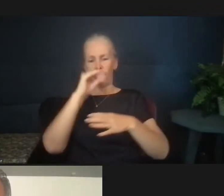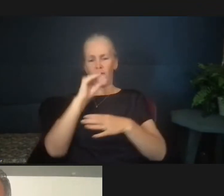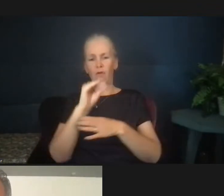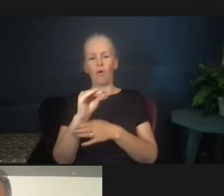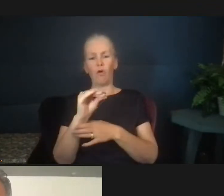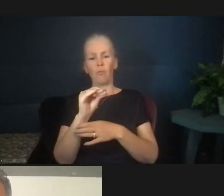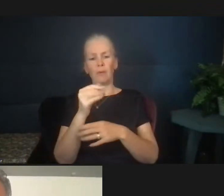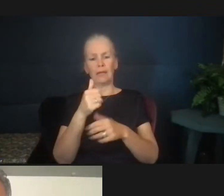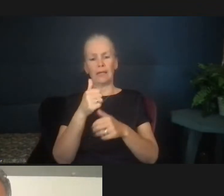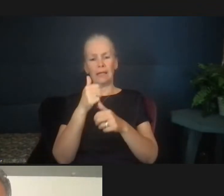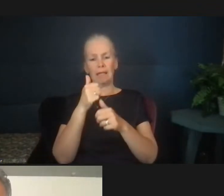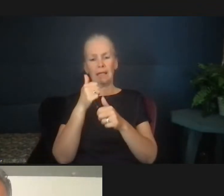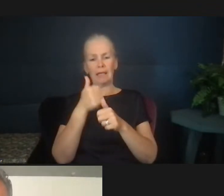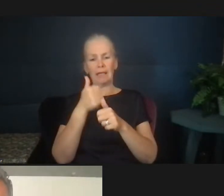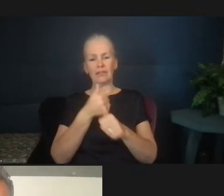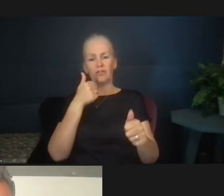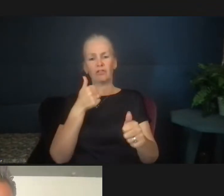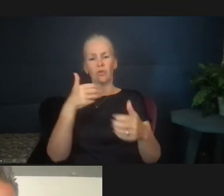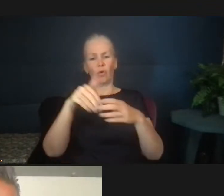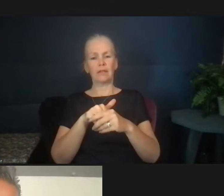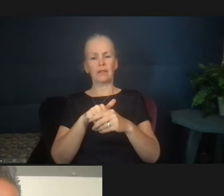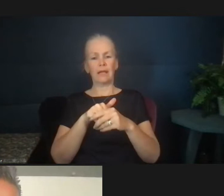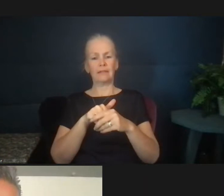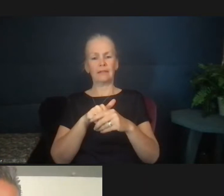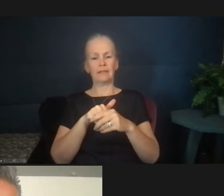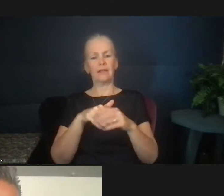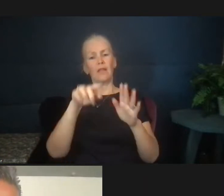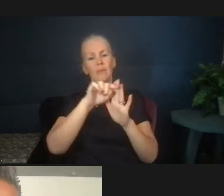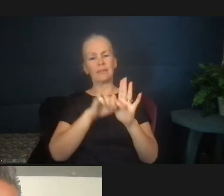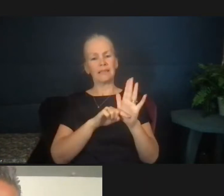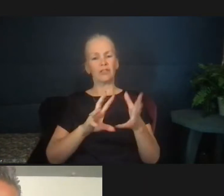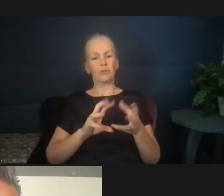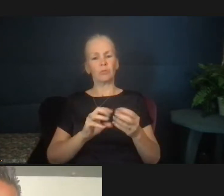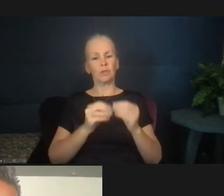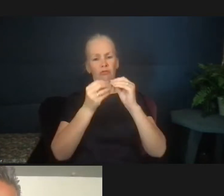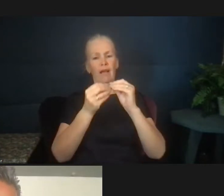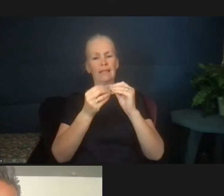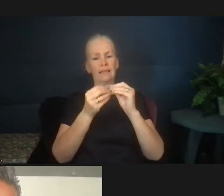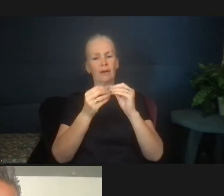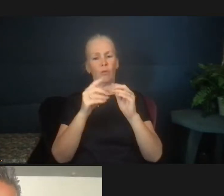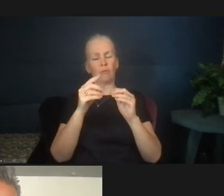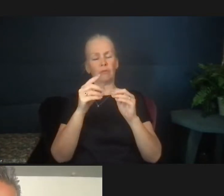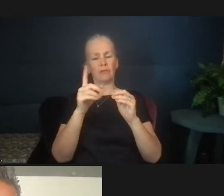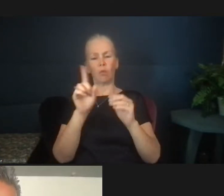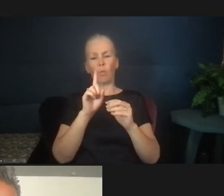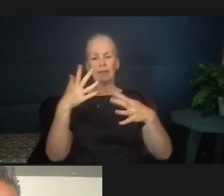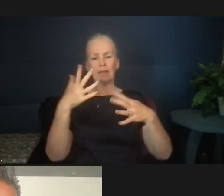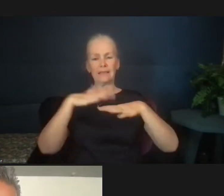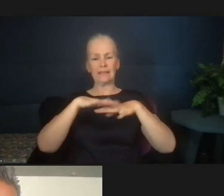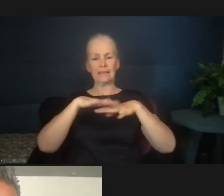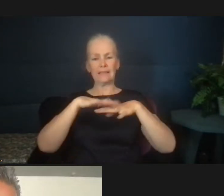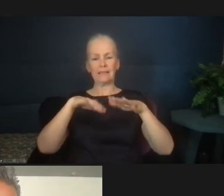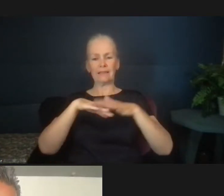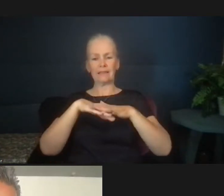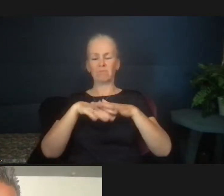that we develop the procedures and programs that we create? So what is intersectionality as a brief